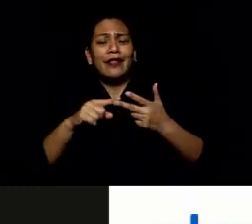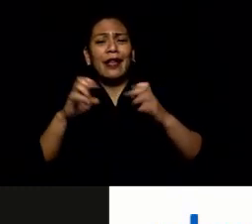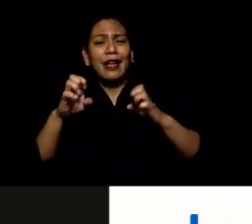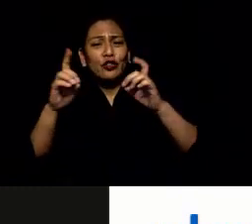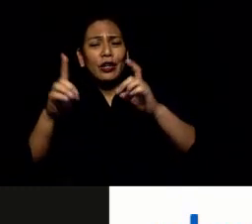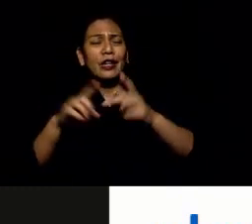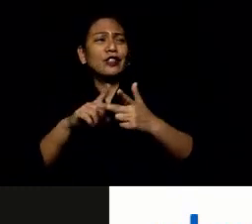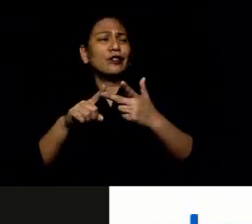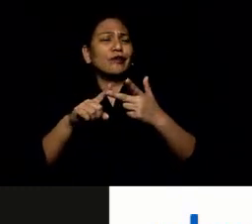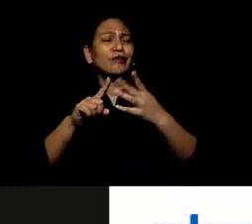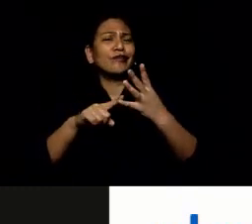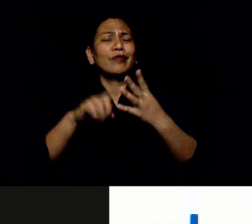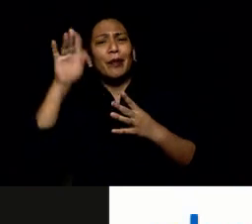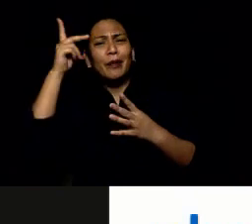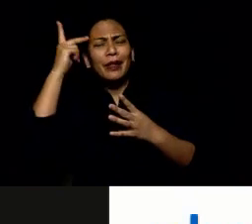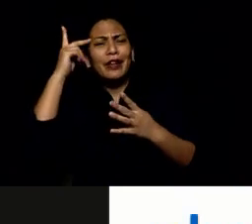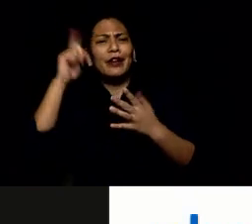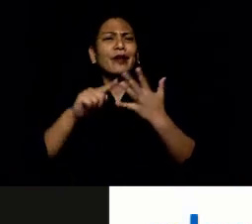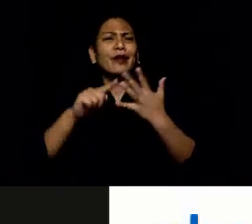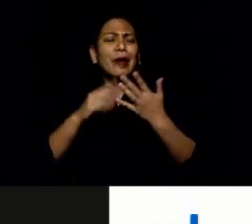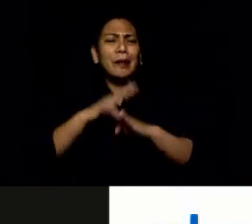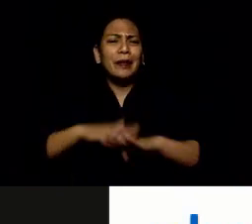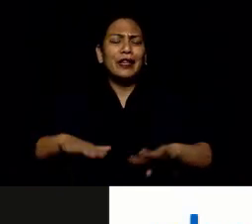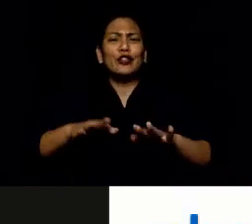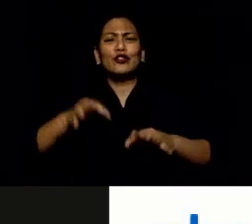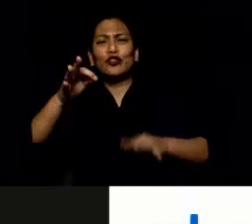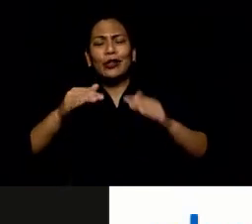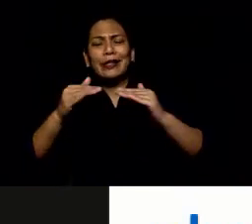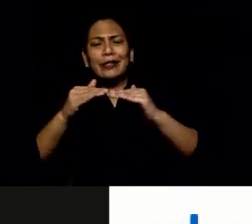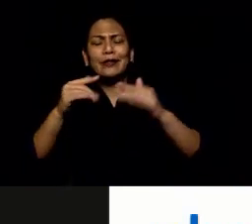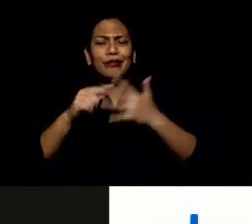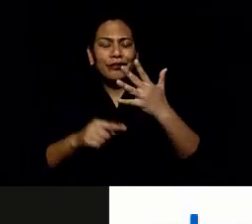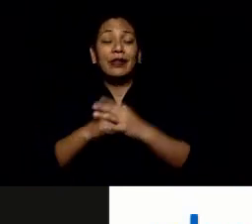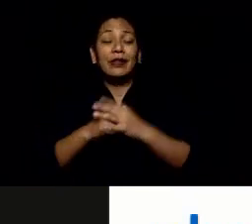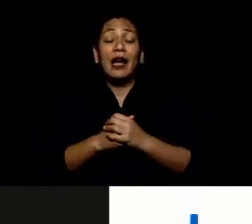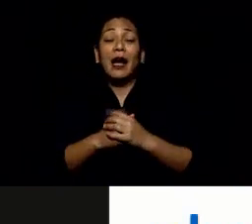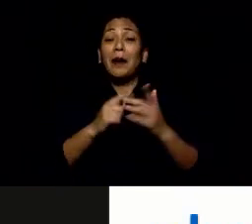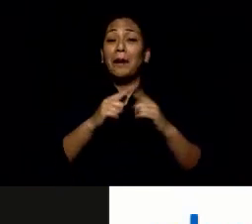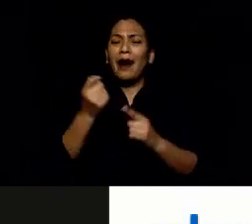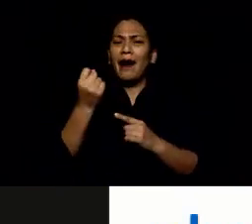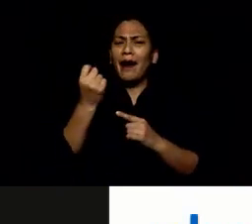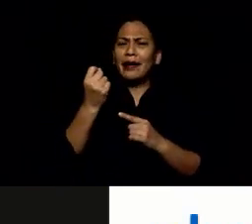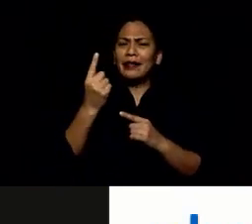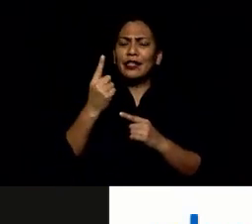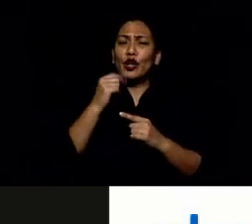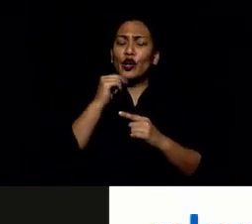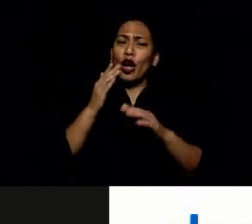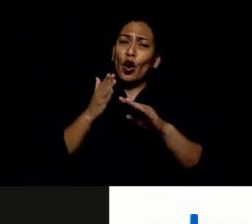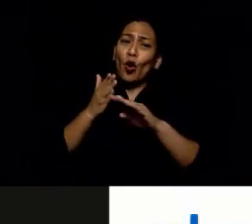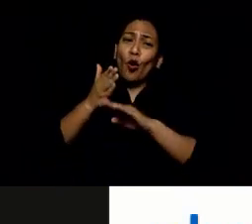peace, and justice, et cetera, met. And at the same time, we're not exceeding the ecological ceiling.